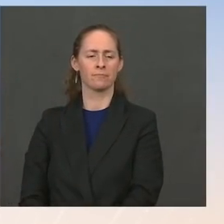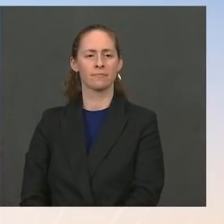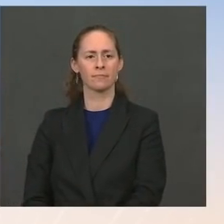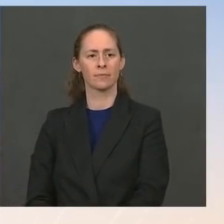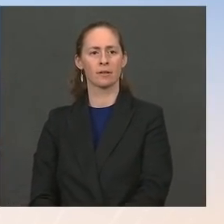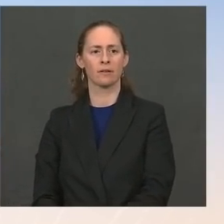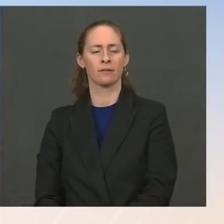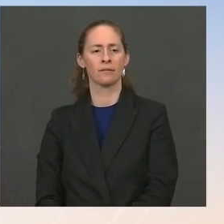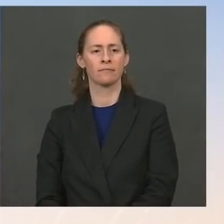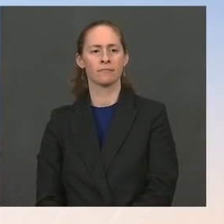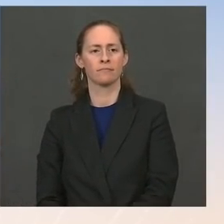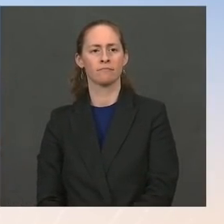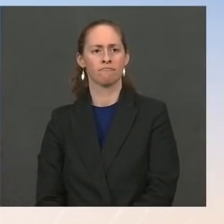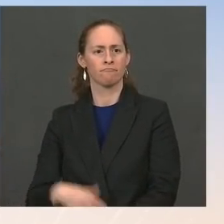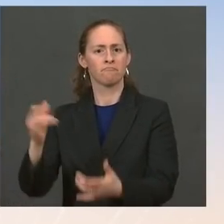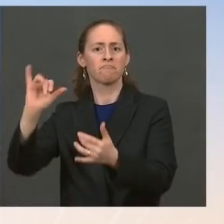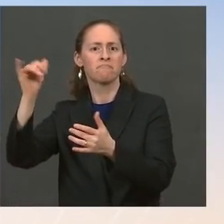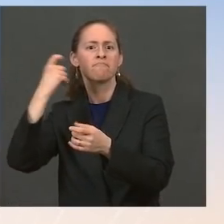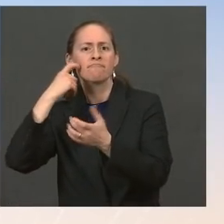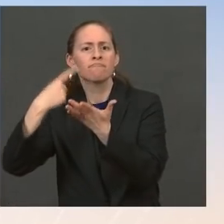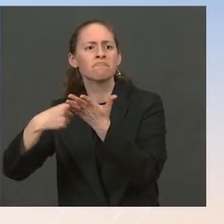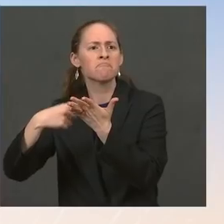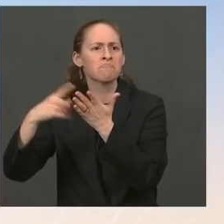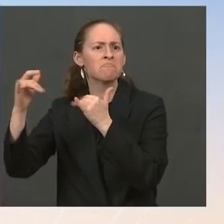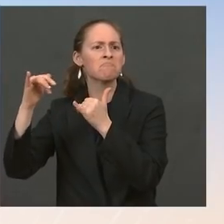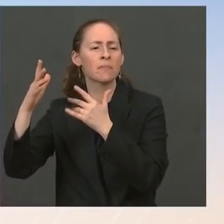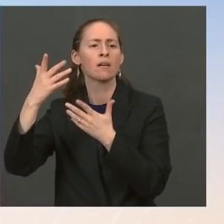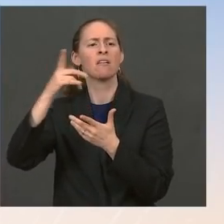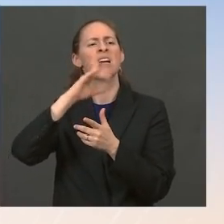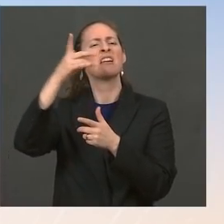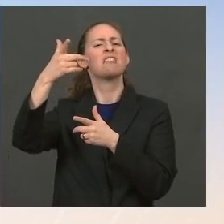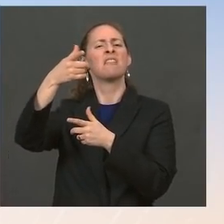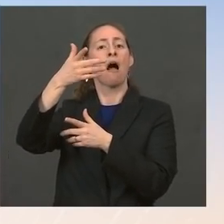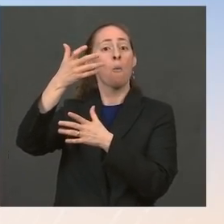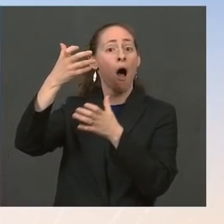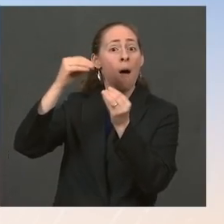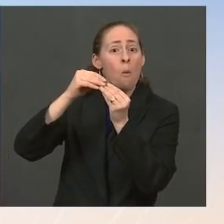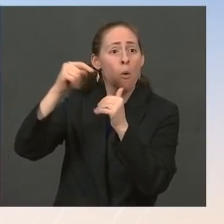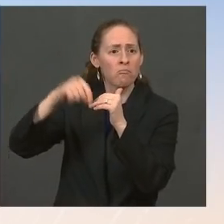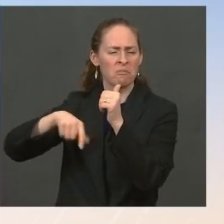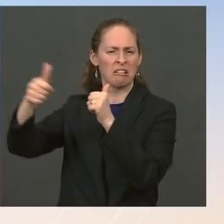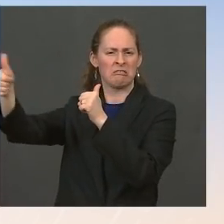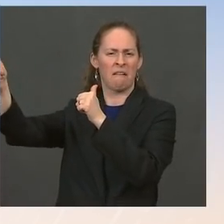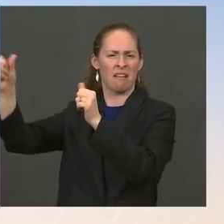I'll leave that to them to characterize further. And the President said, of course, we're happy to continue having a conversation.